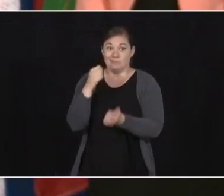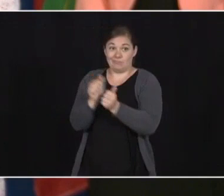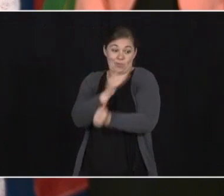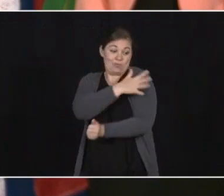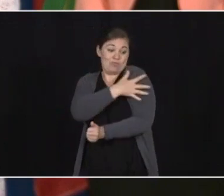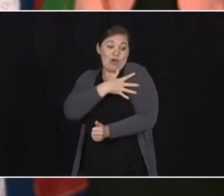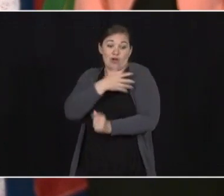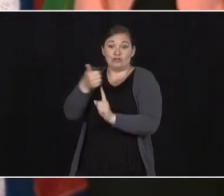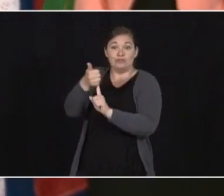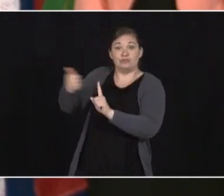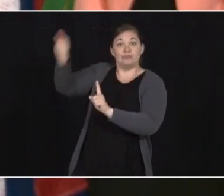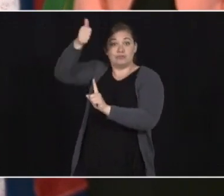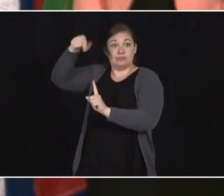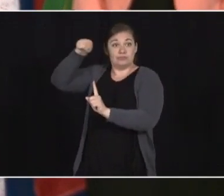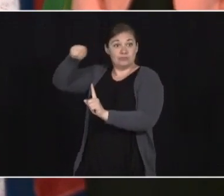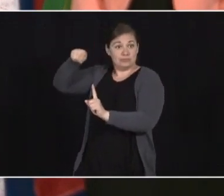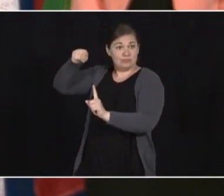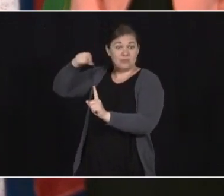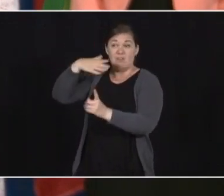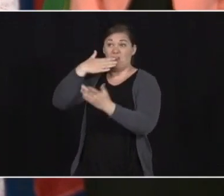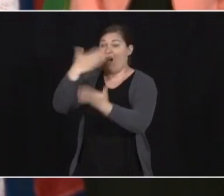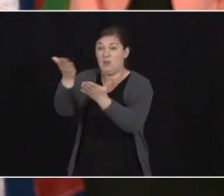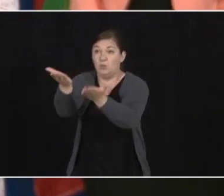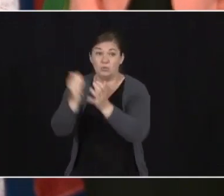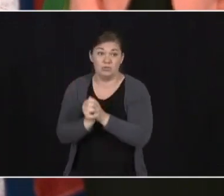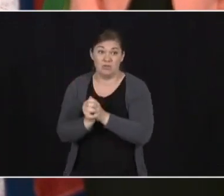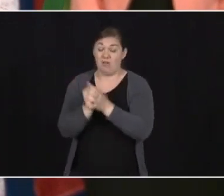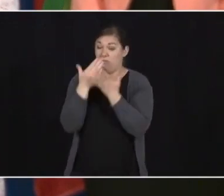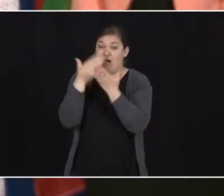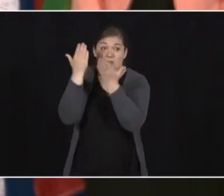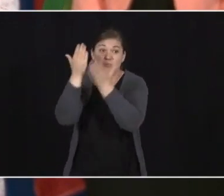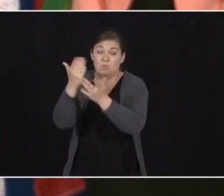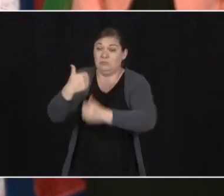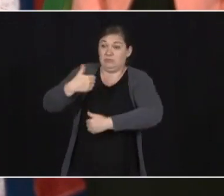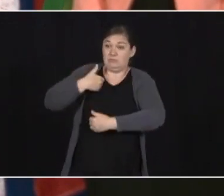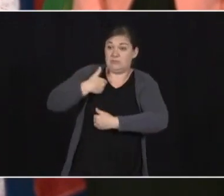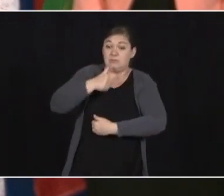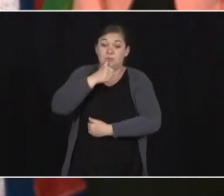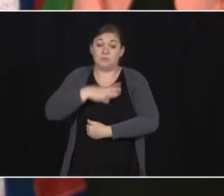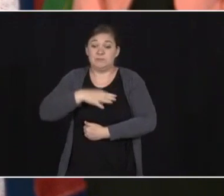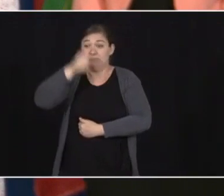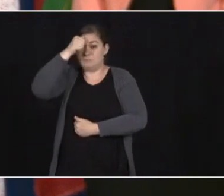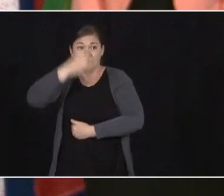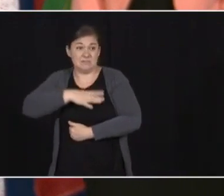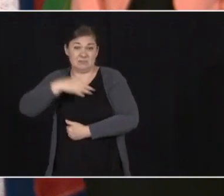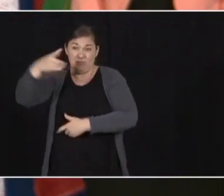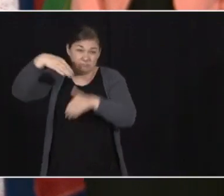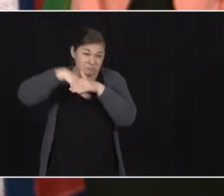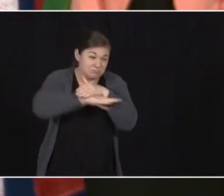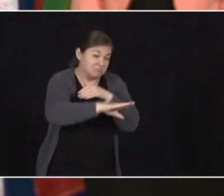I talked to General Vance and I think him again. I thank him again. I think the men and women that have the